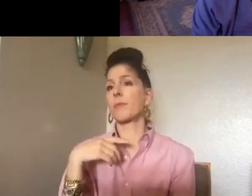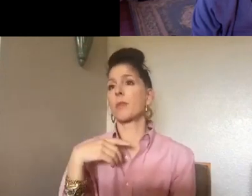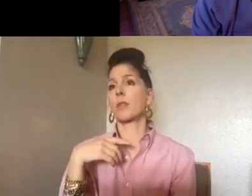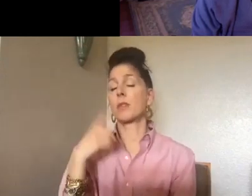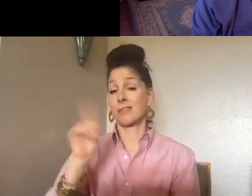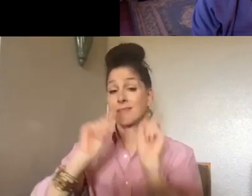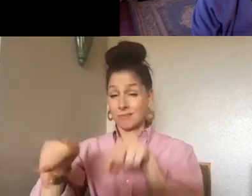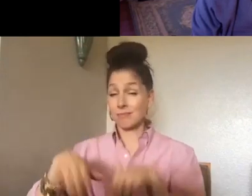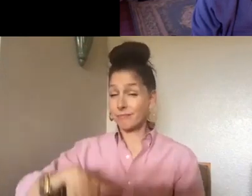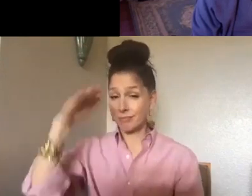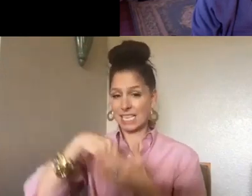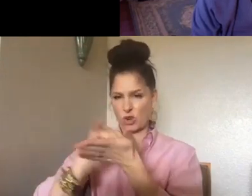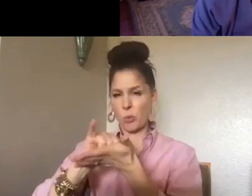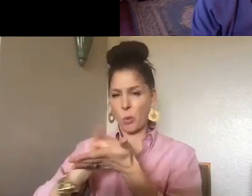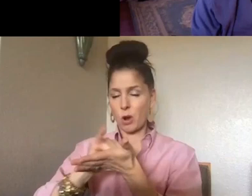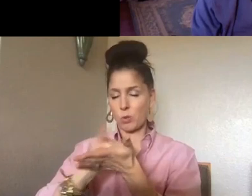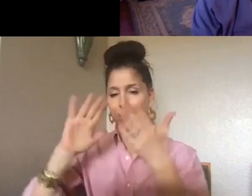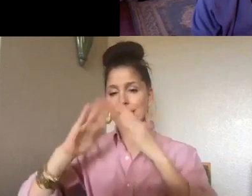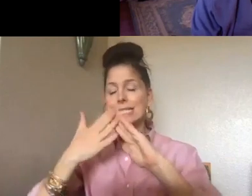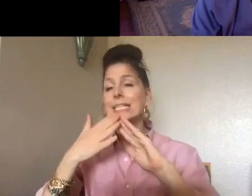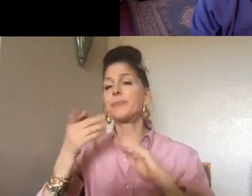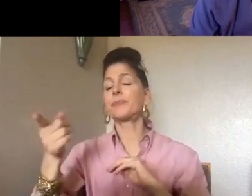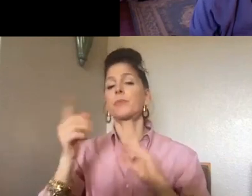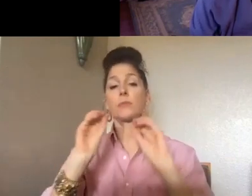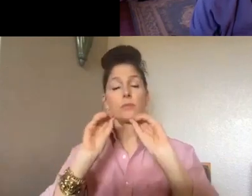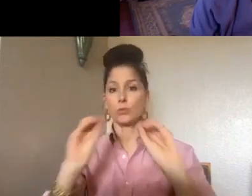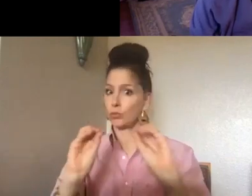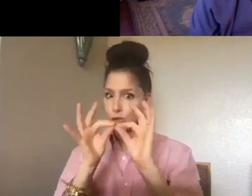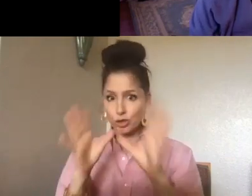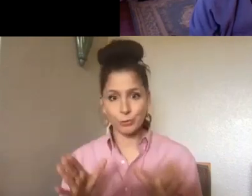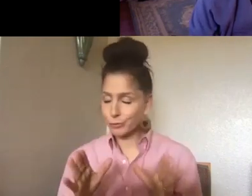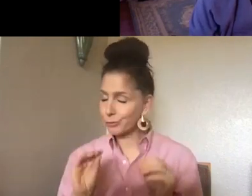He grew up in New York City, but they didn't have any